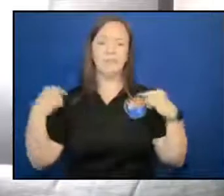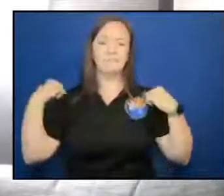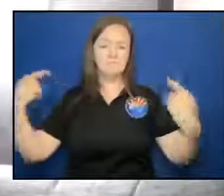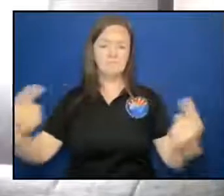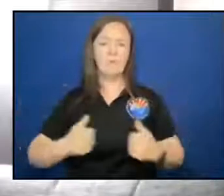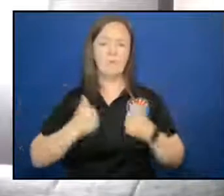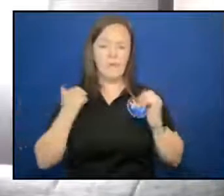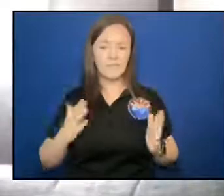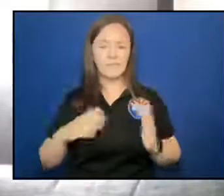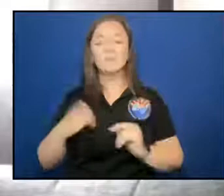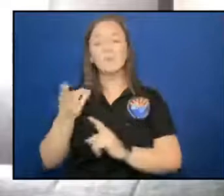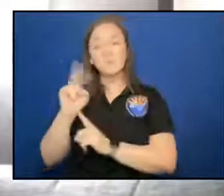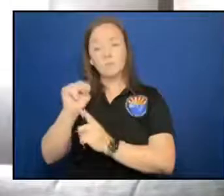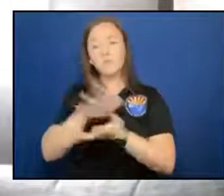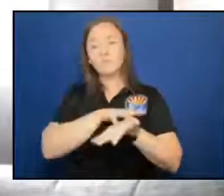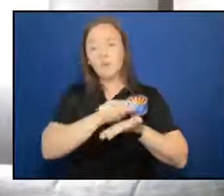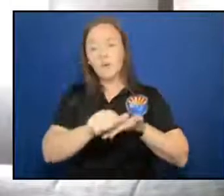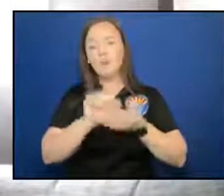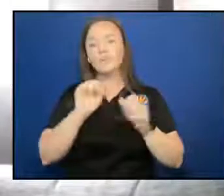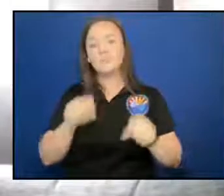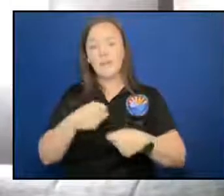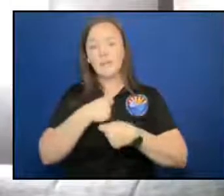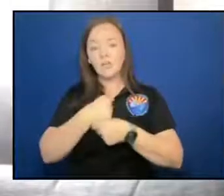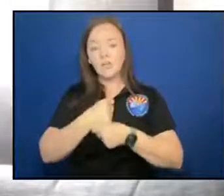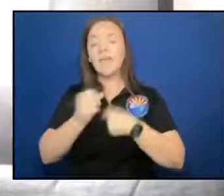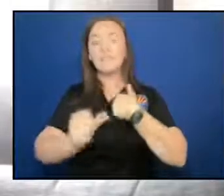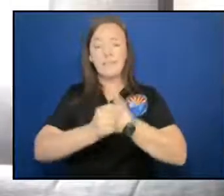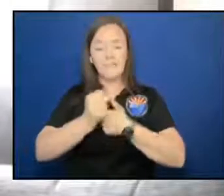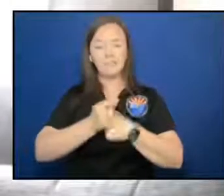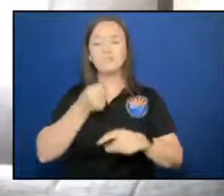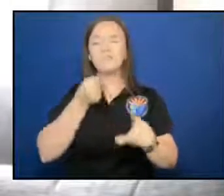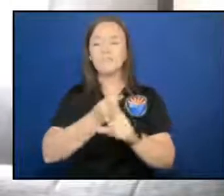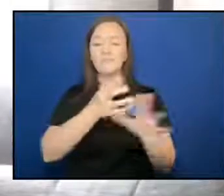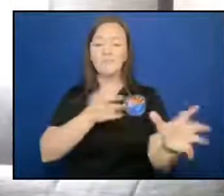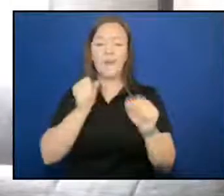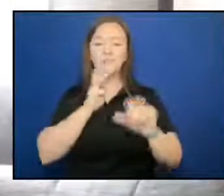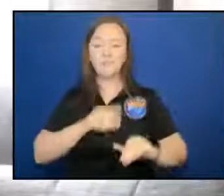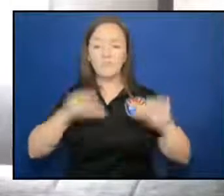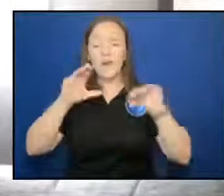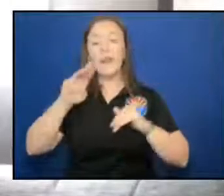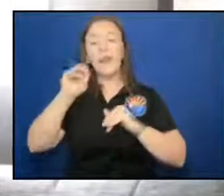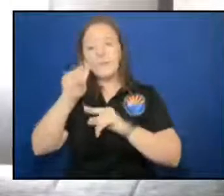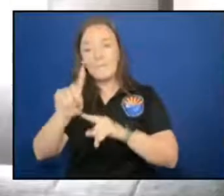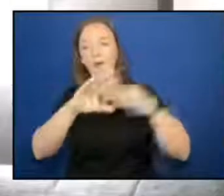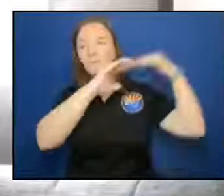CREATE DEBRIS FLOW BUT WE THINK THAT CHANCE IS GREATEST TOMORROW AND WEDNESDAY. NEXT PLEASE.